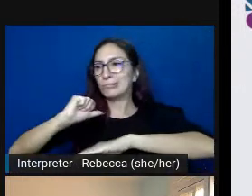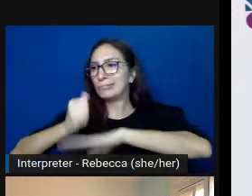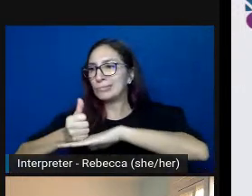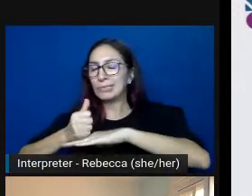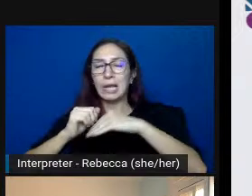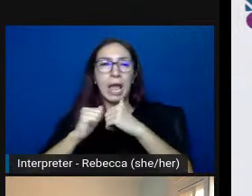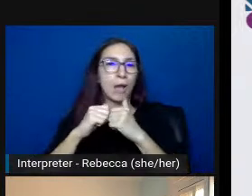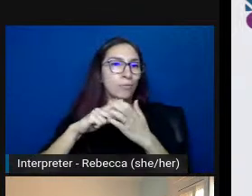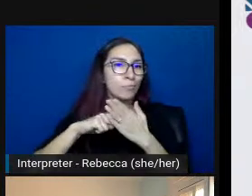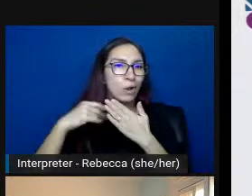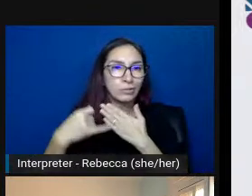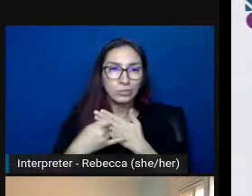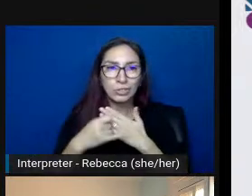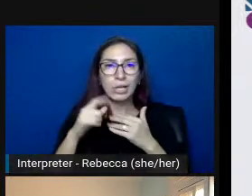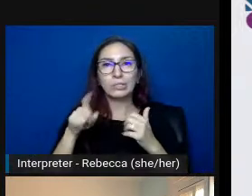copyright and also they make some high decisions about the